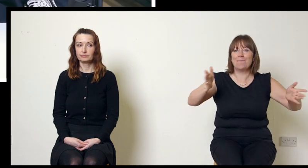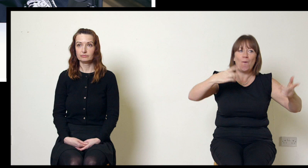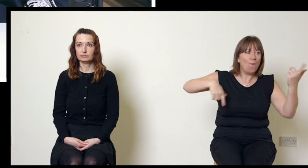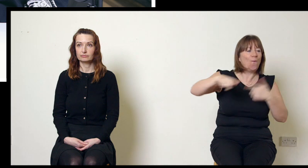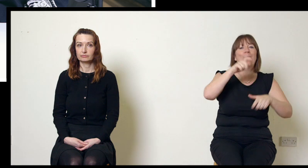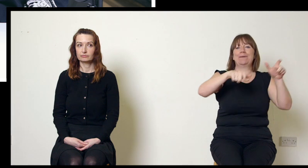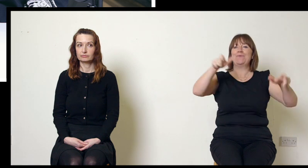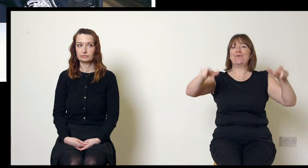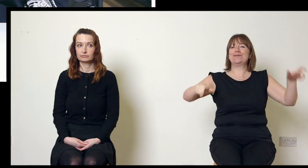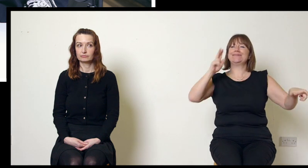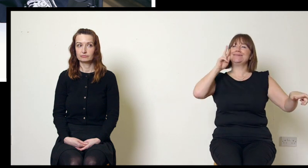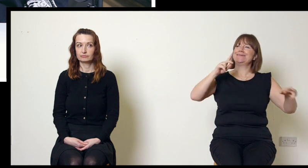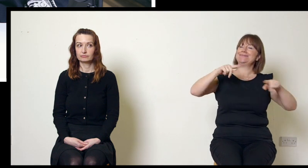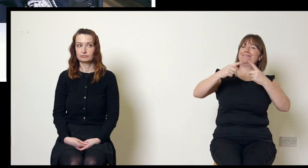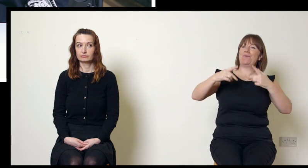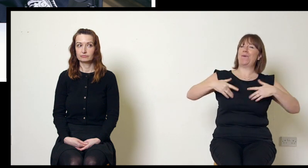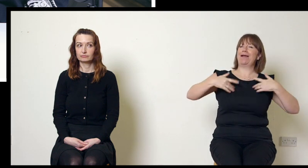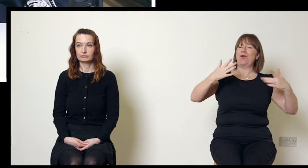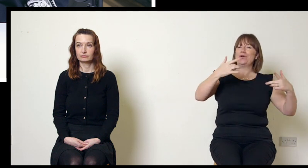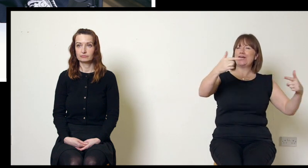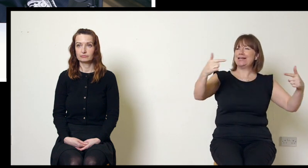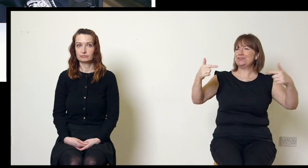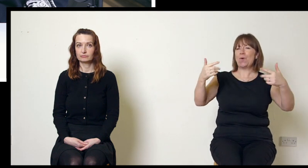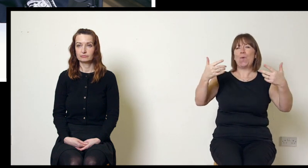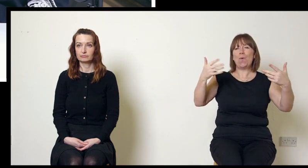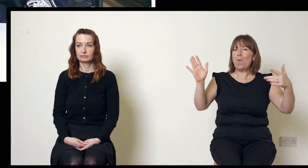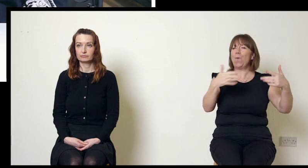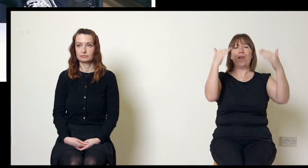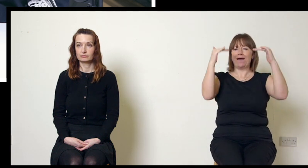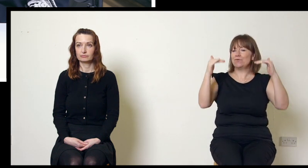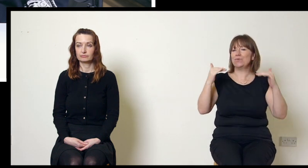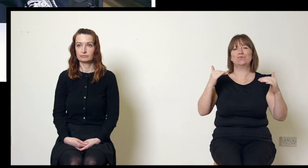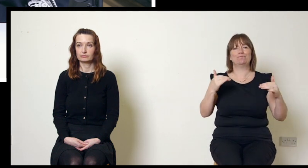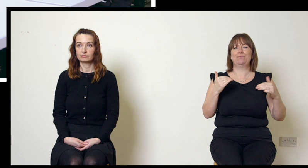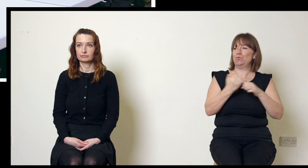So it's kind of challenging it at all levels of what we do. But even down to